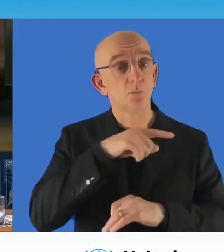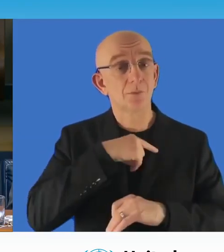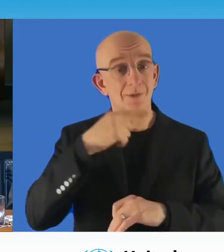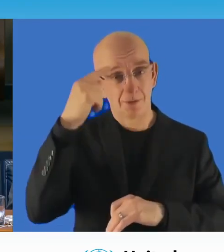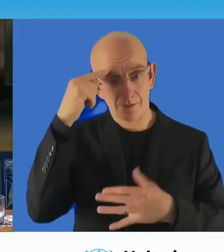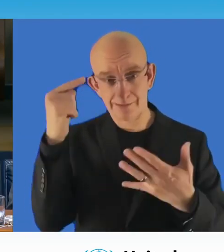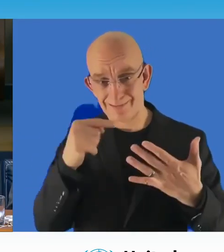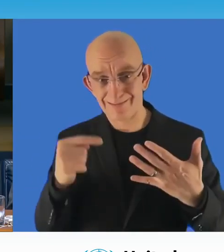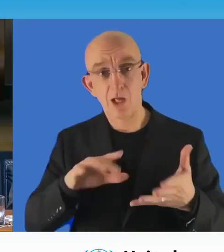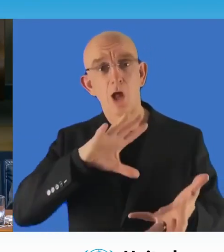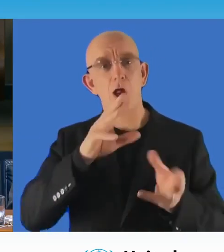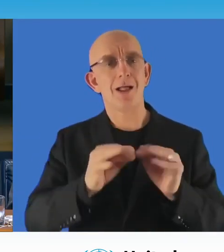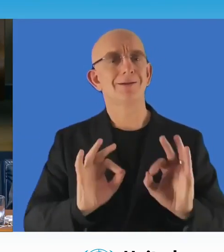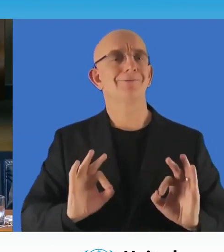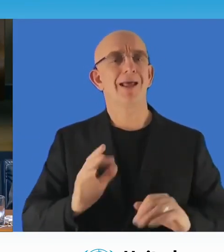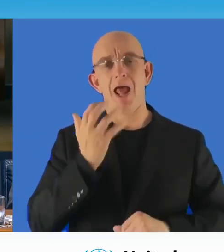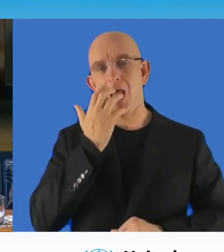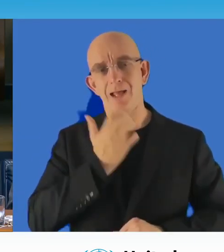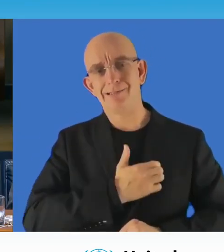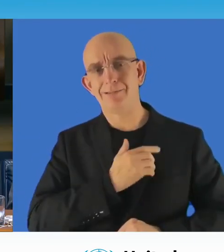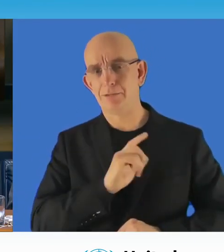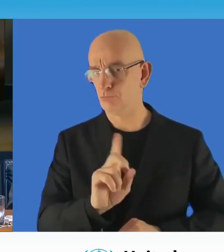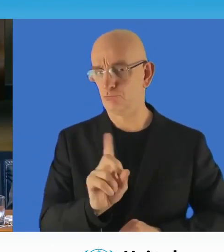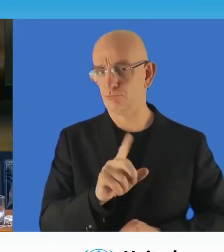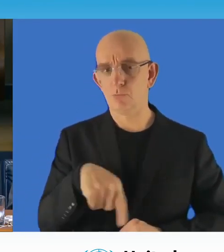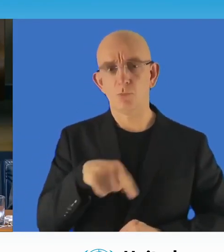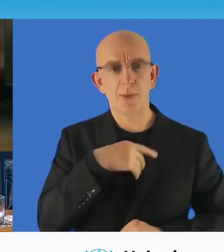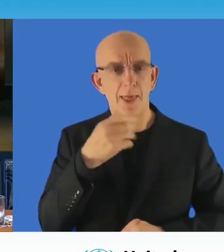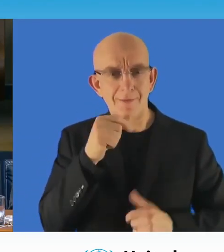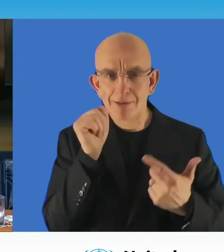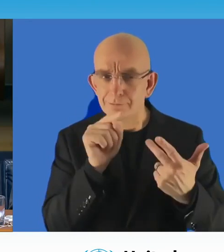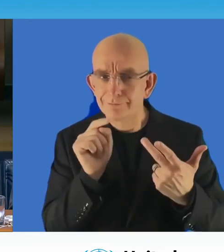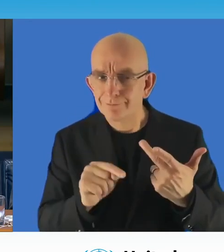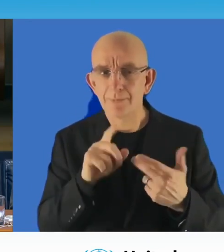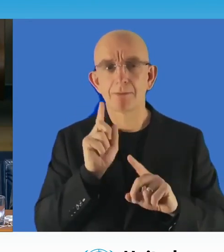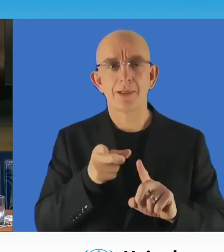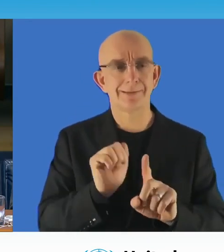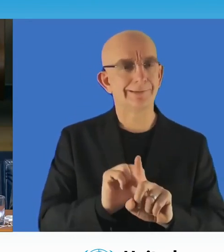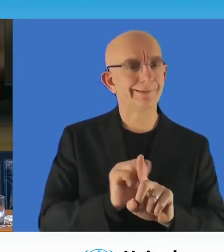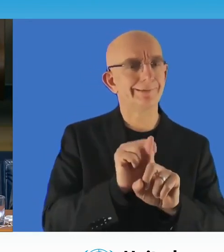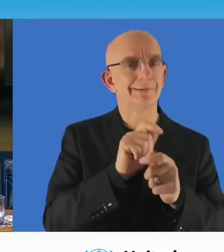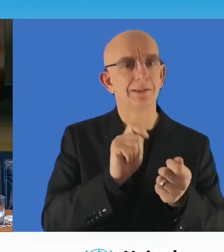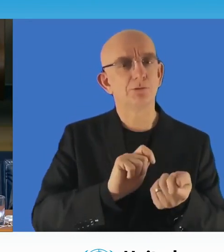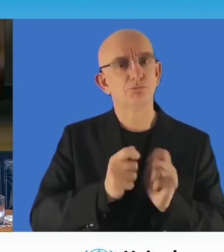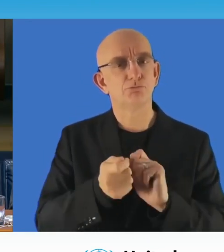a un system employer of choice for persons with disabilities but we will continue to collaborate